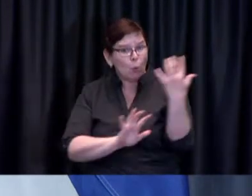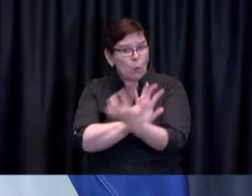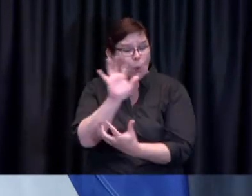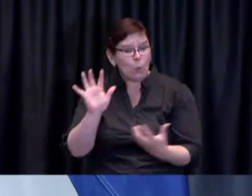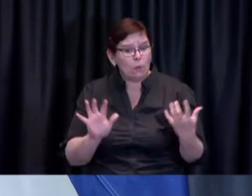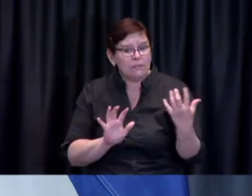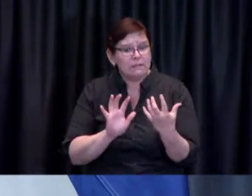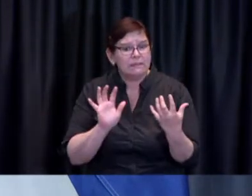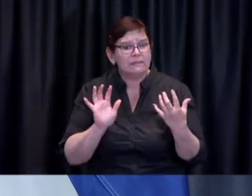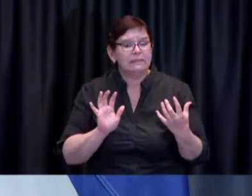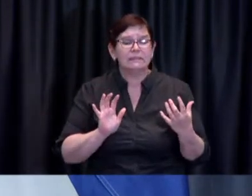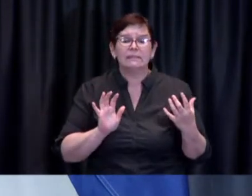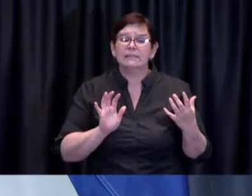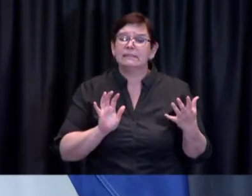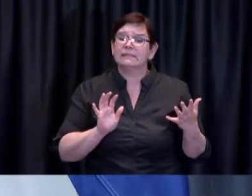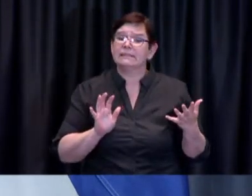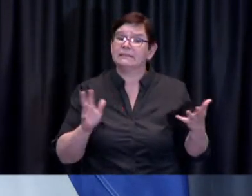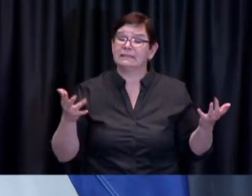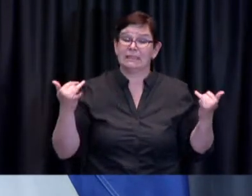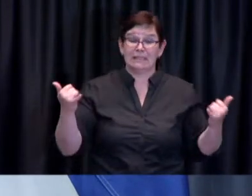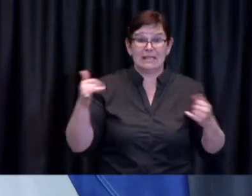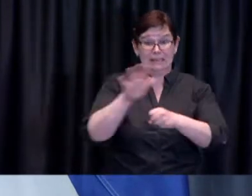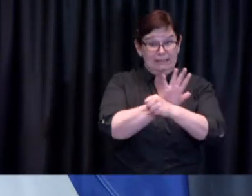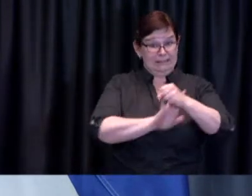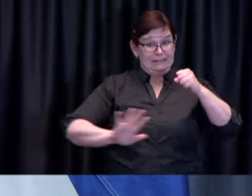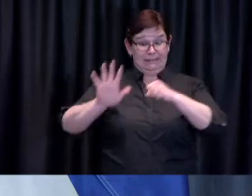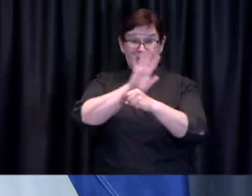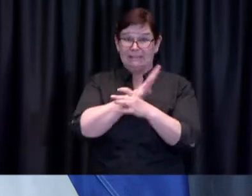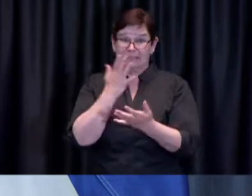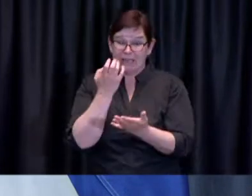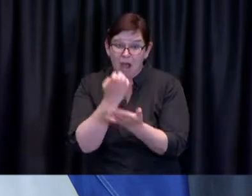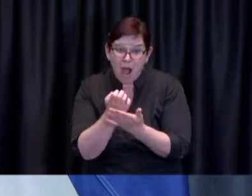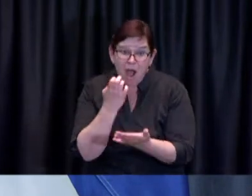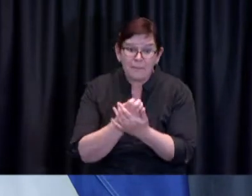market in that as people move around if there are different rules in place then you are sending